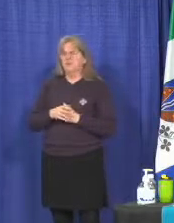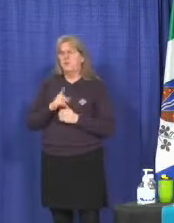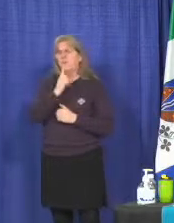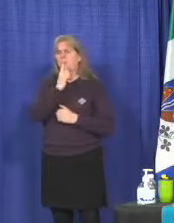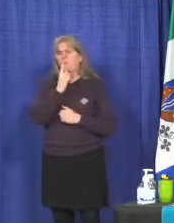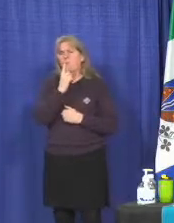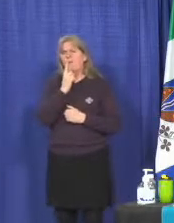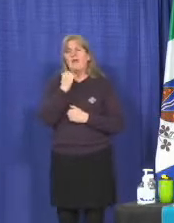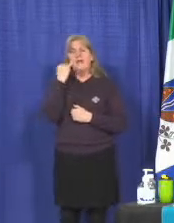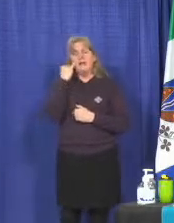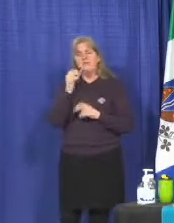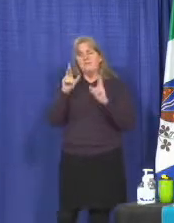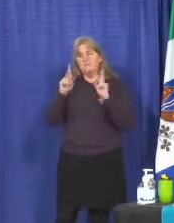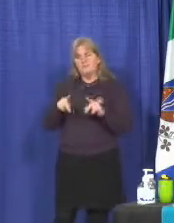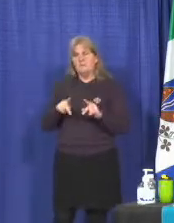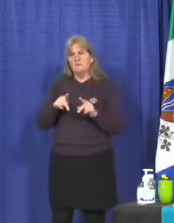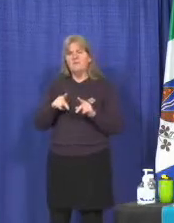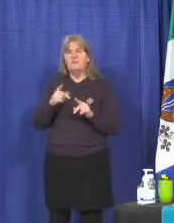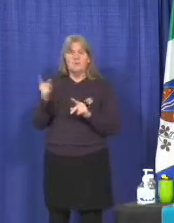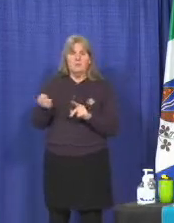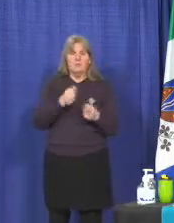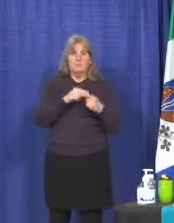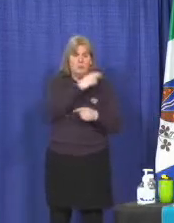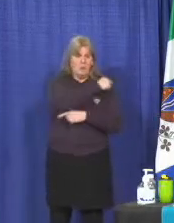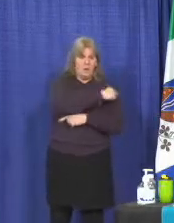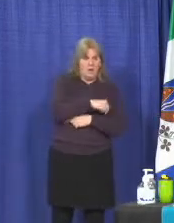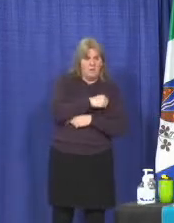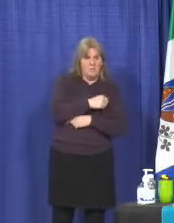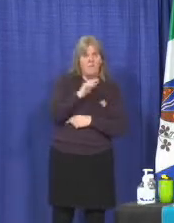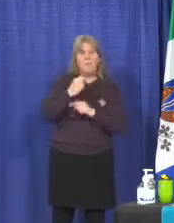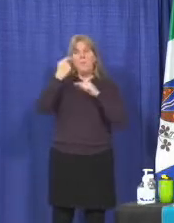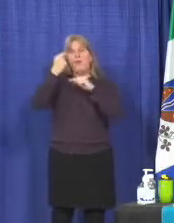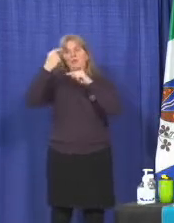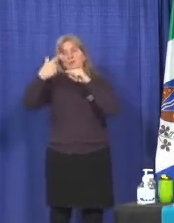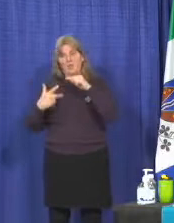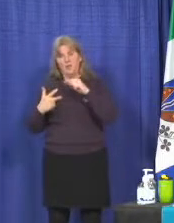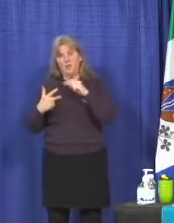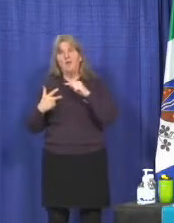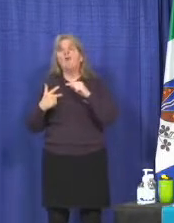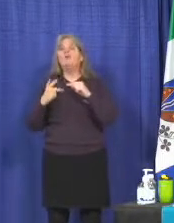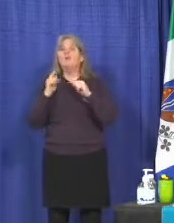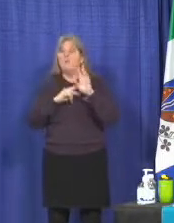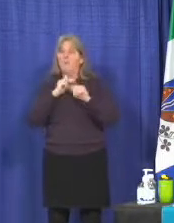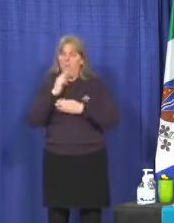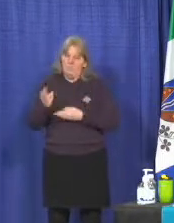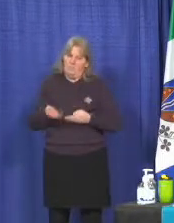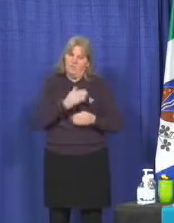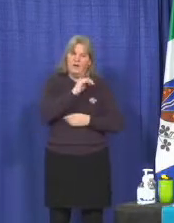in every three patients hospitalized with COVID-19 will be admitted to intensive care